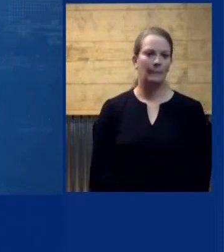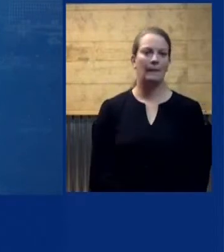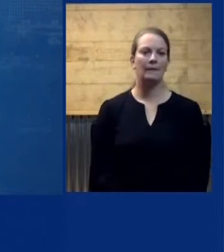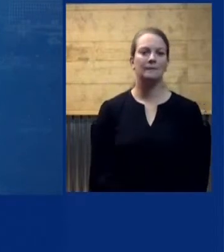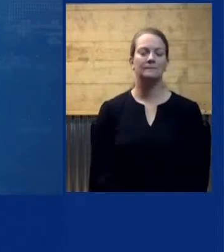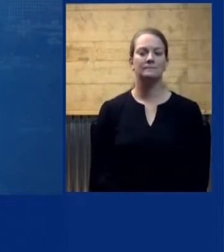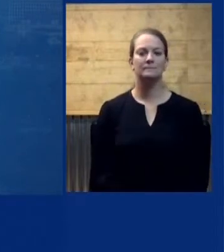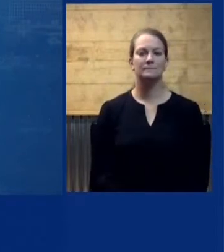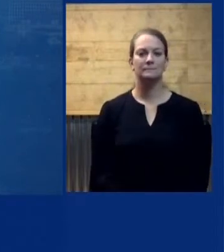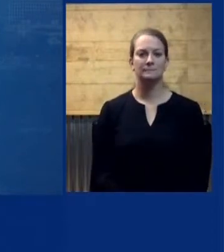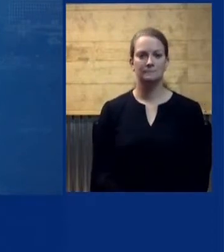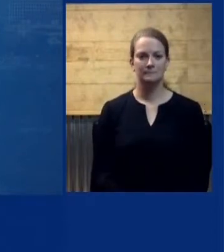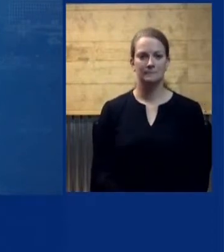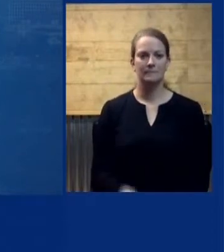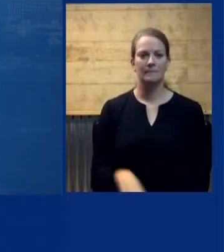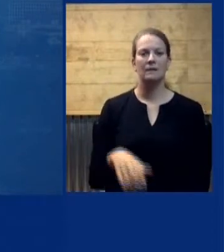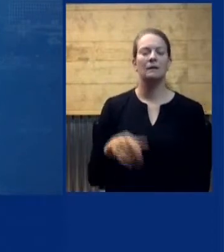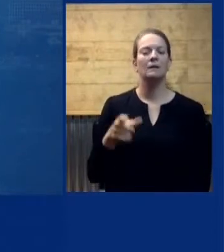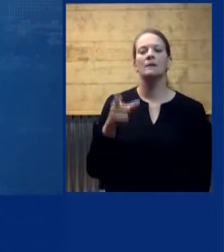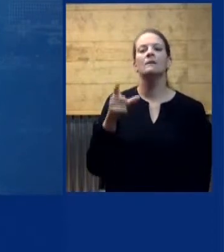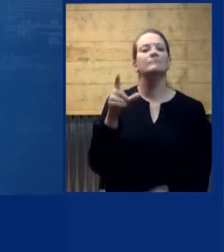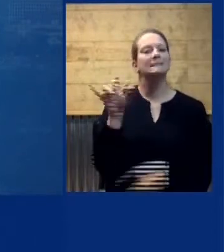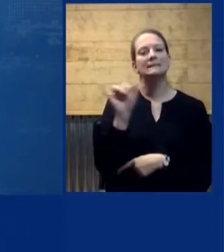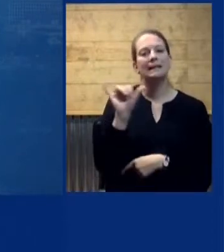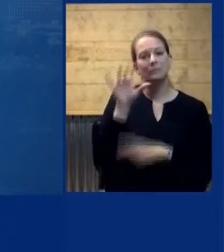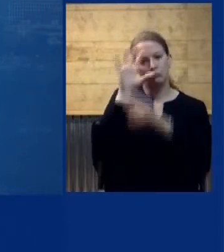AUTHORITY WHEN IT COMES TO